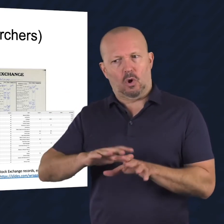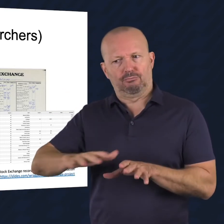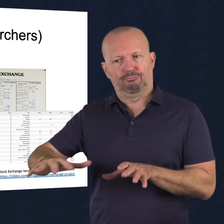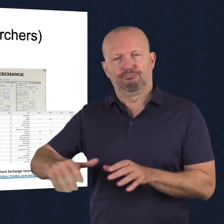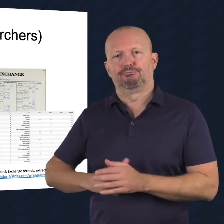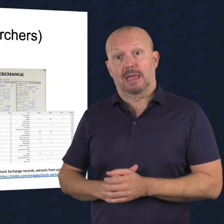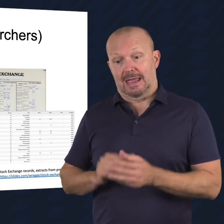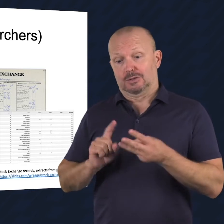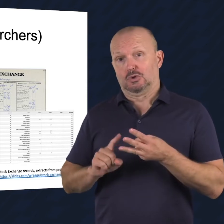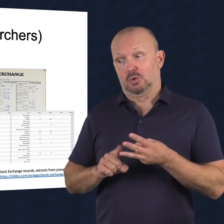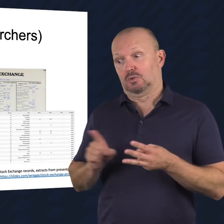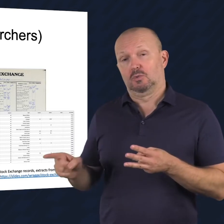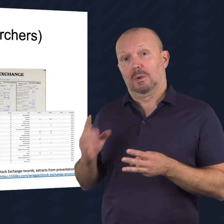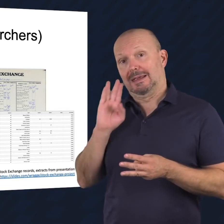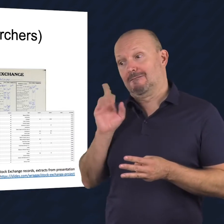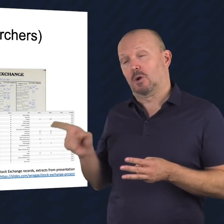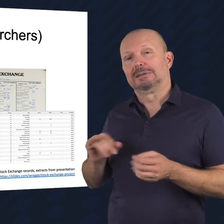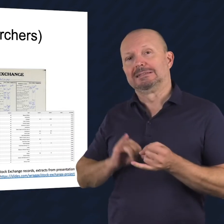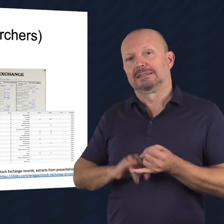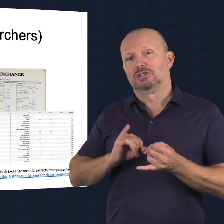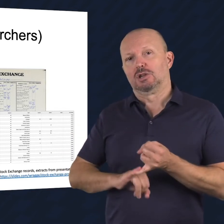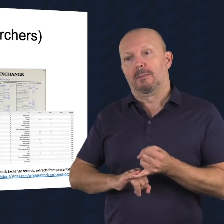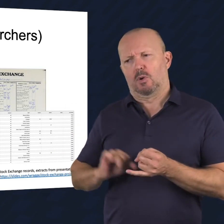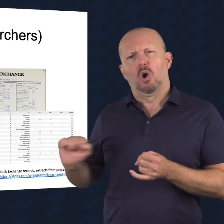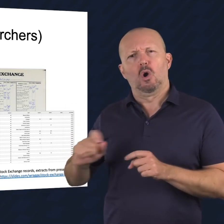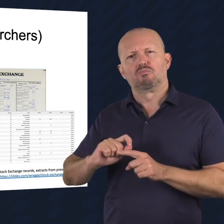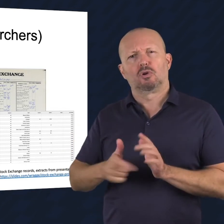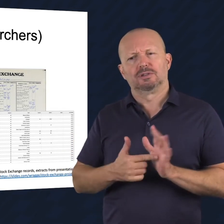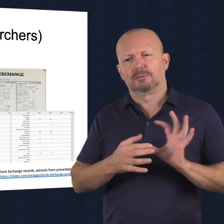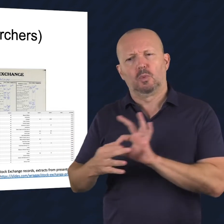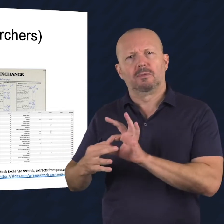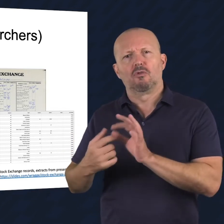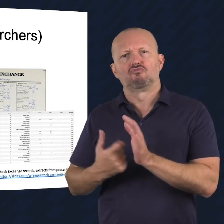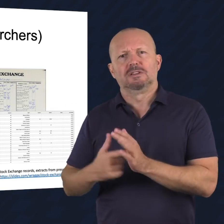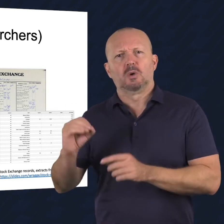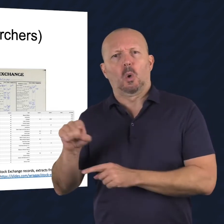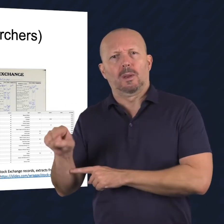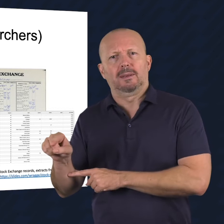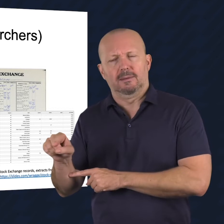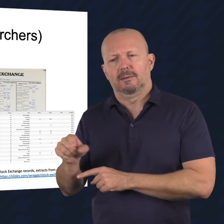And shortly, you'll hear from our colleague Sydney Shep, whom we featured her project with Rhys Owen on the beauty